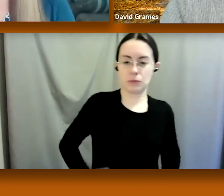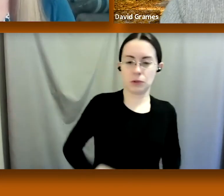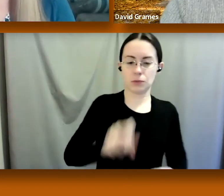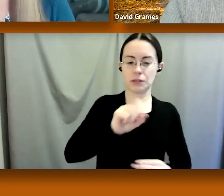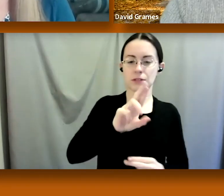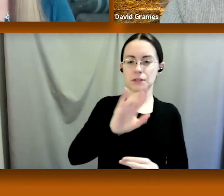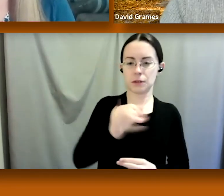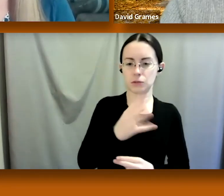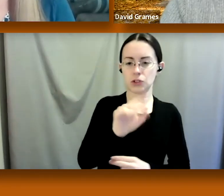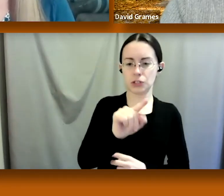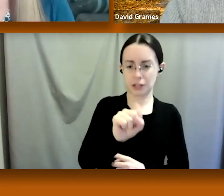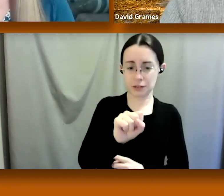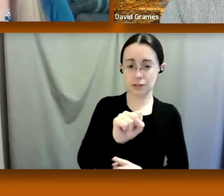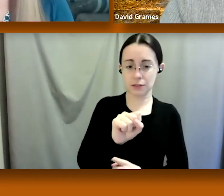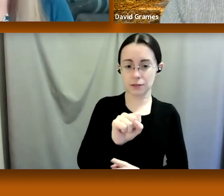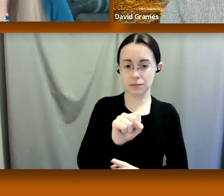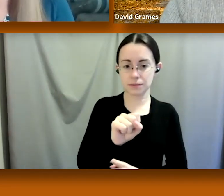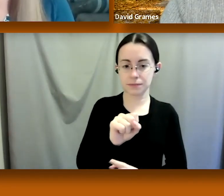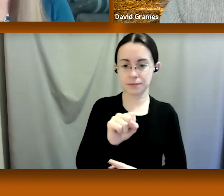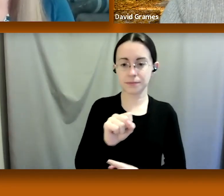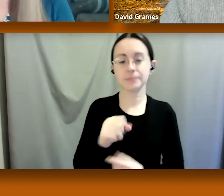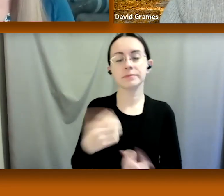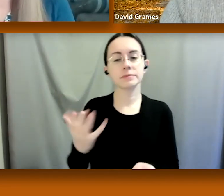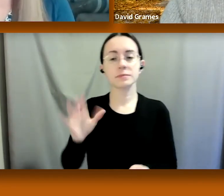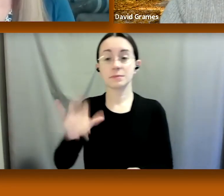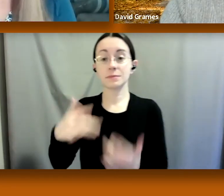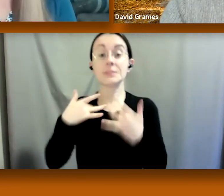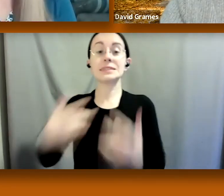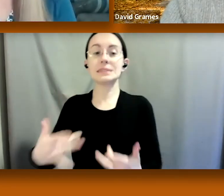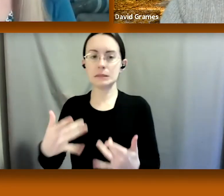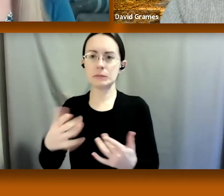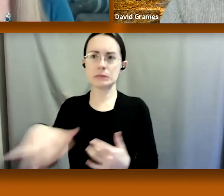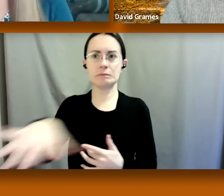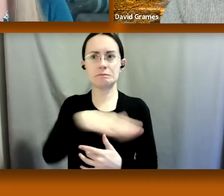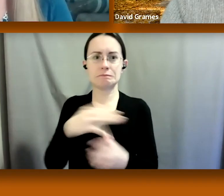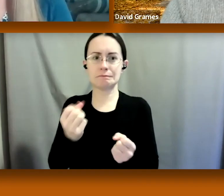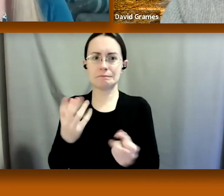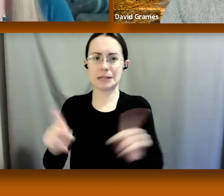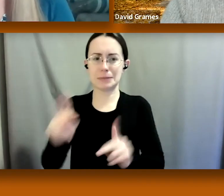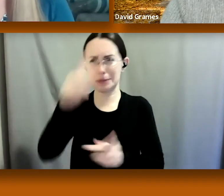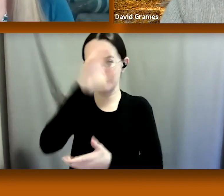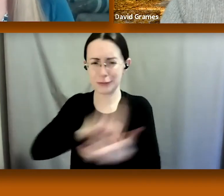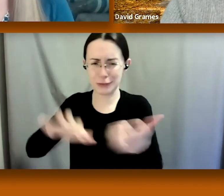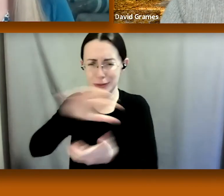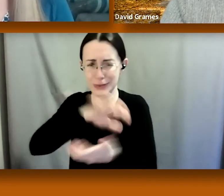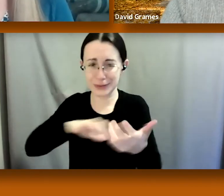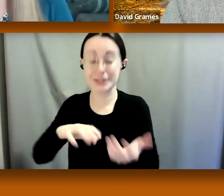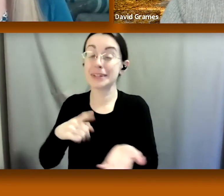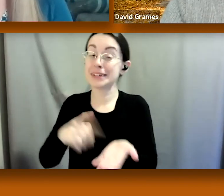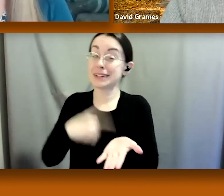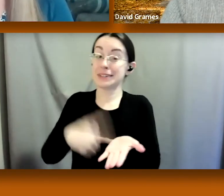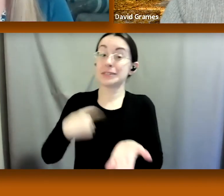where confusion happens because we do call them sometimes, you know, a "human subject."